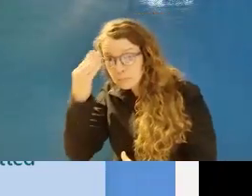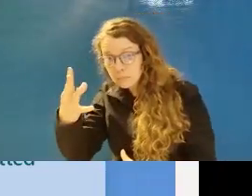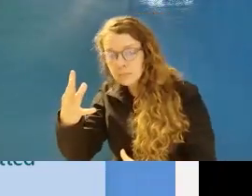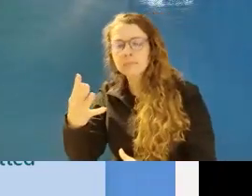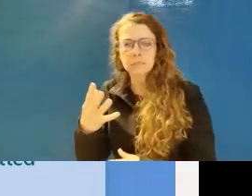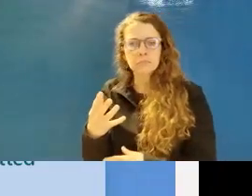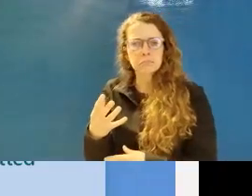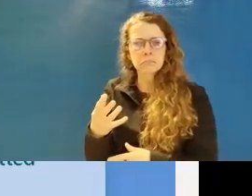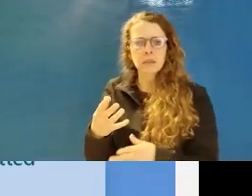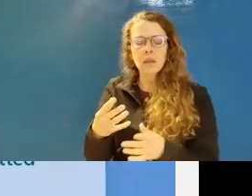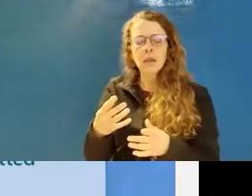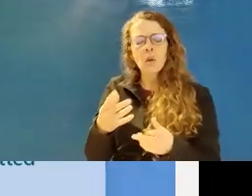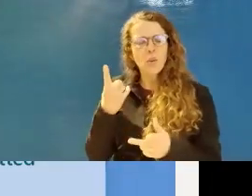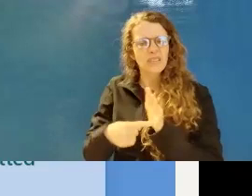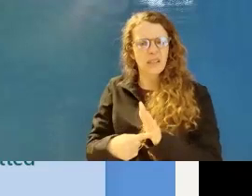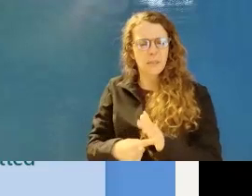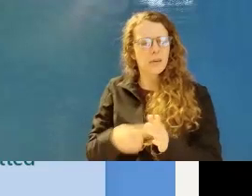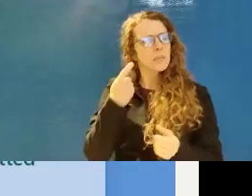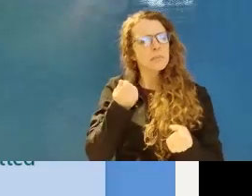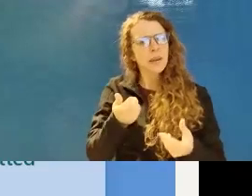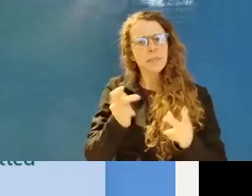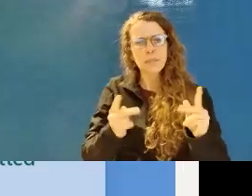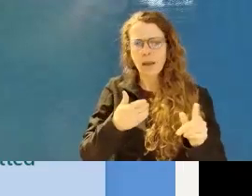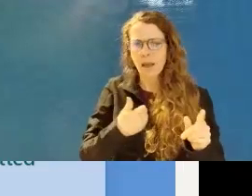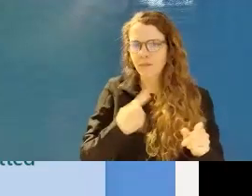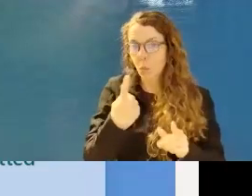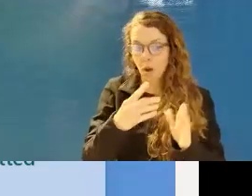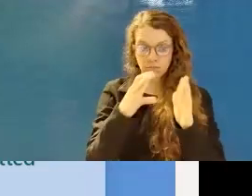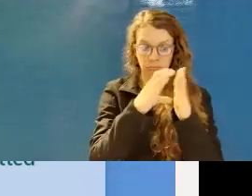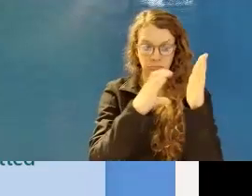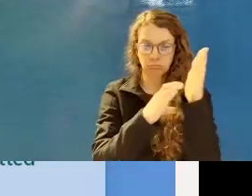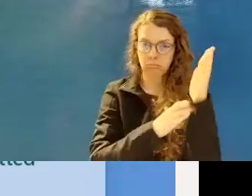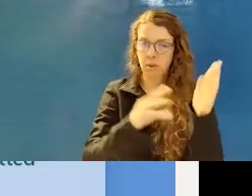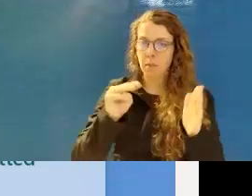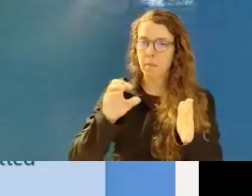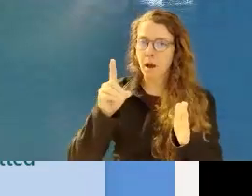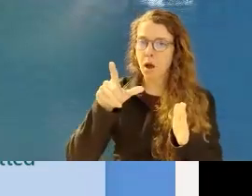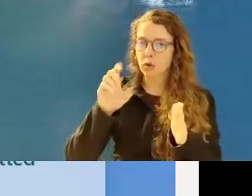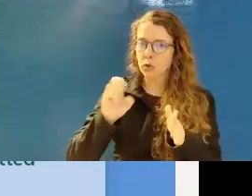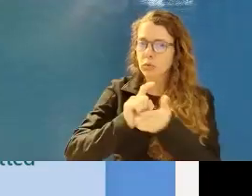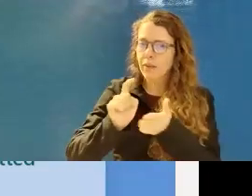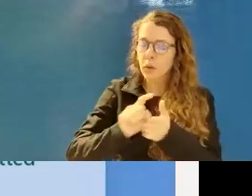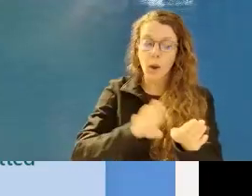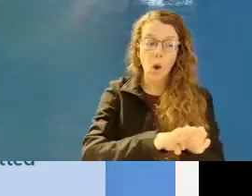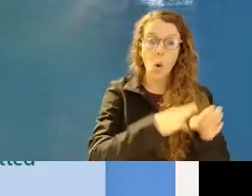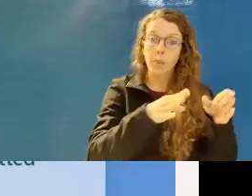I know a lot of people, you know, they have a one module per week. They open it on a certain day of the week, and when they open it,